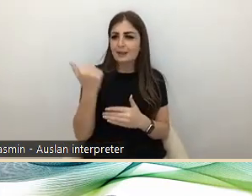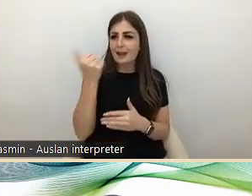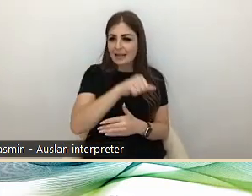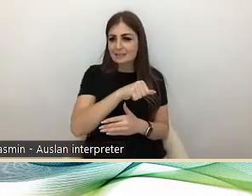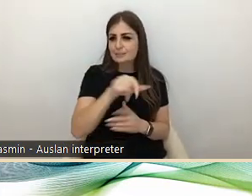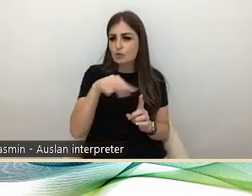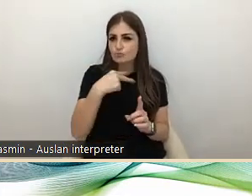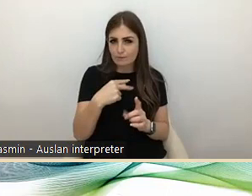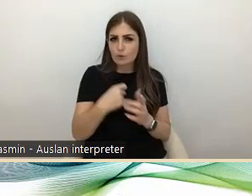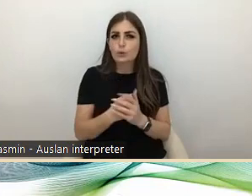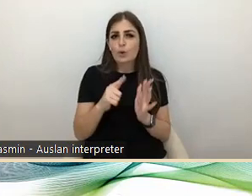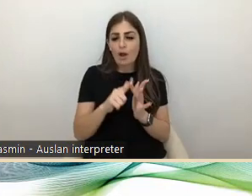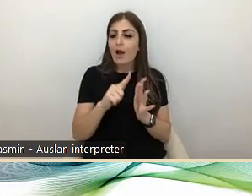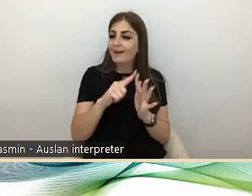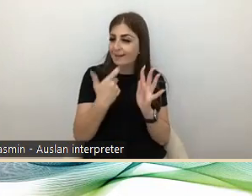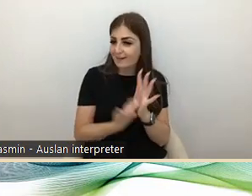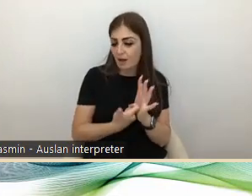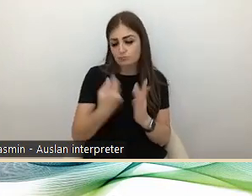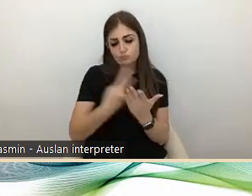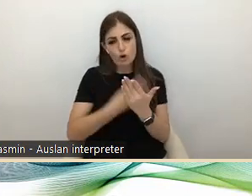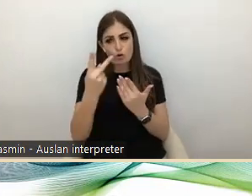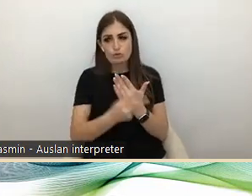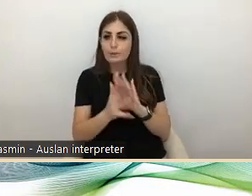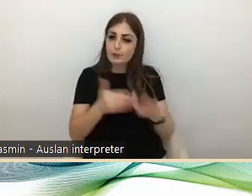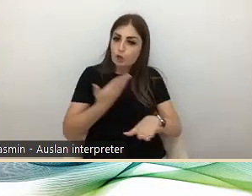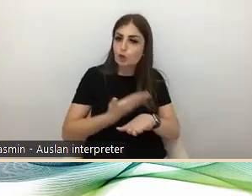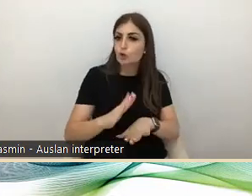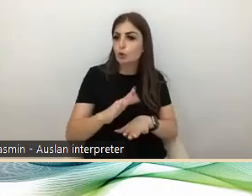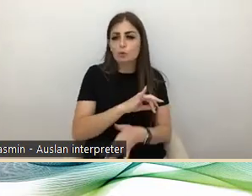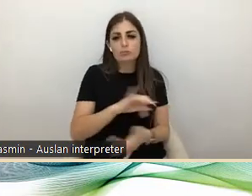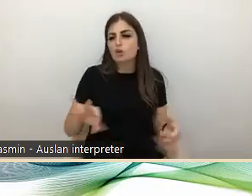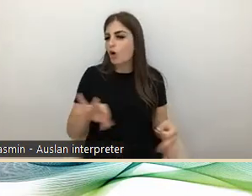The Independent Expert Review program is a new and informal dispute resolution process